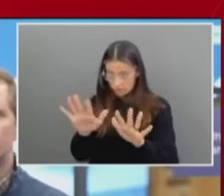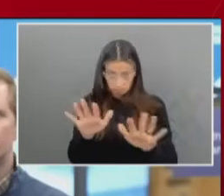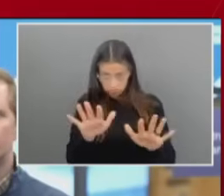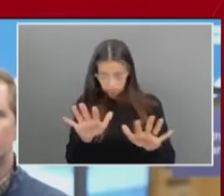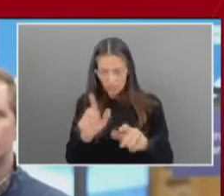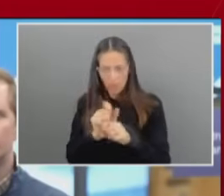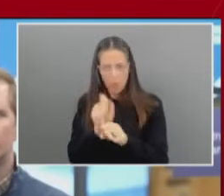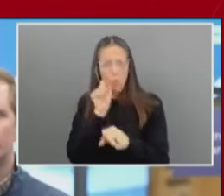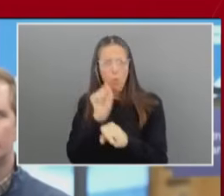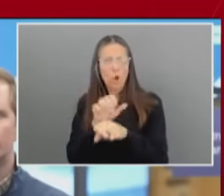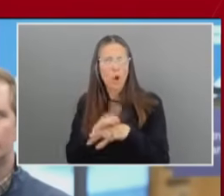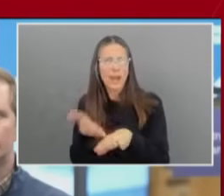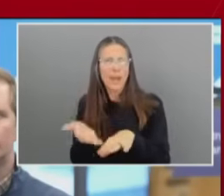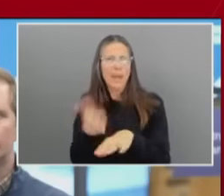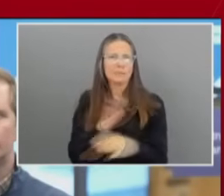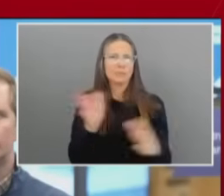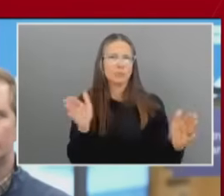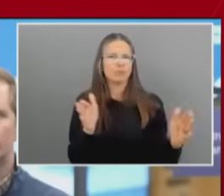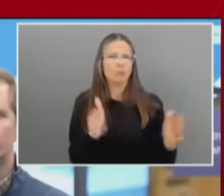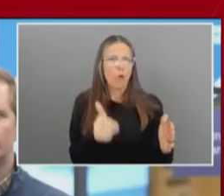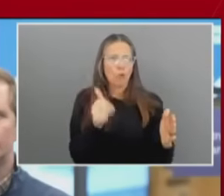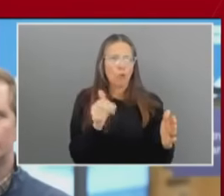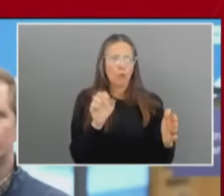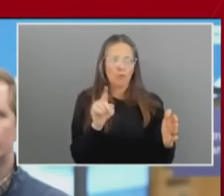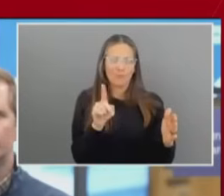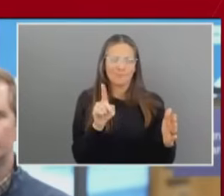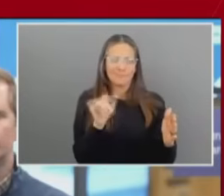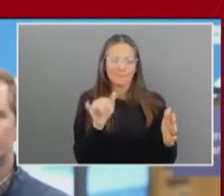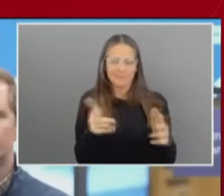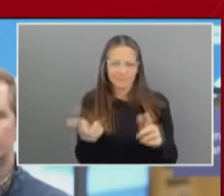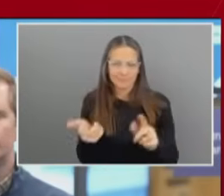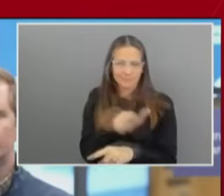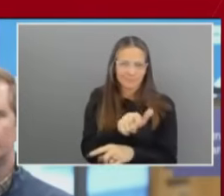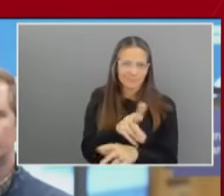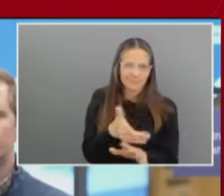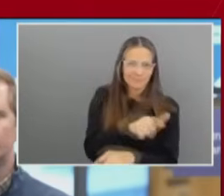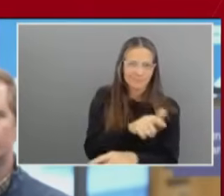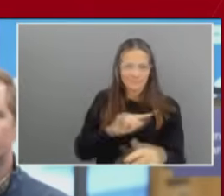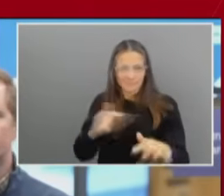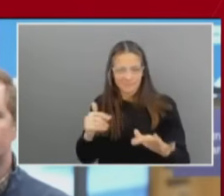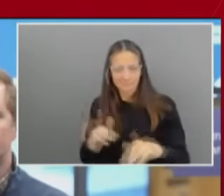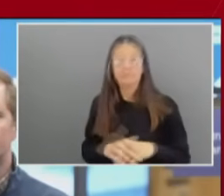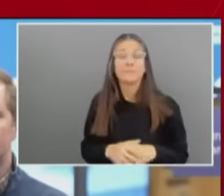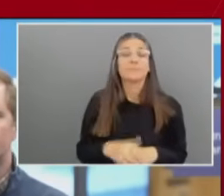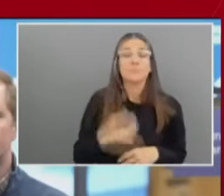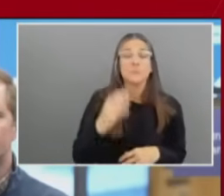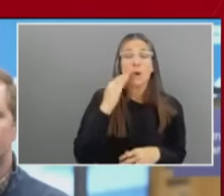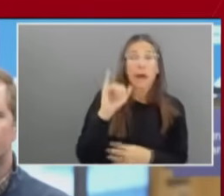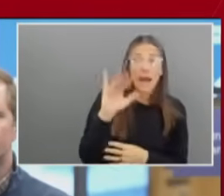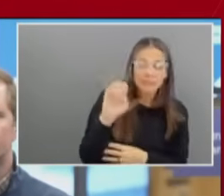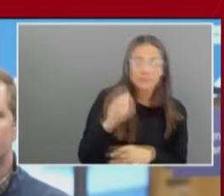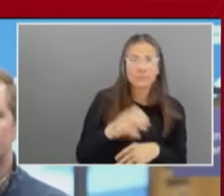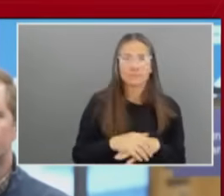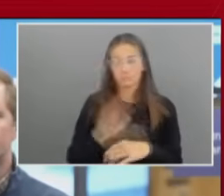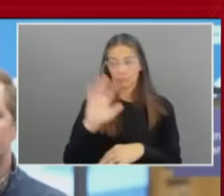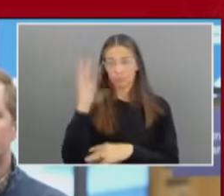NOW THAT THE PREPARATION HAS MOSTLY PARTICIPATE, THE PRECIPITATION HAS MOSTLY PASSED.